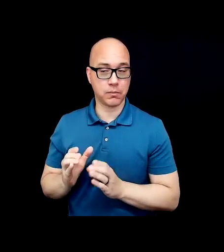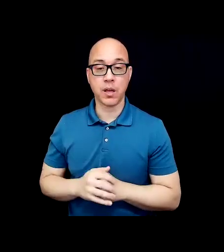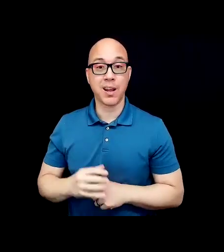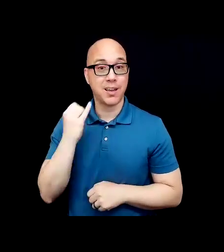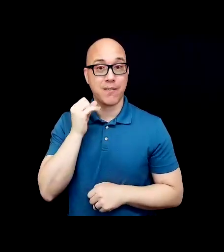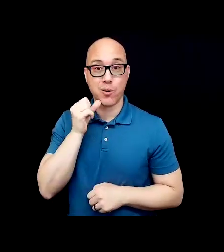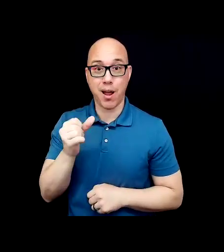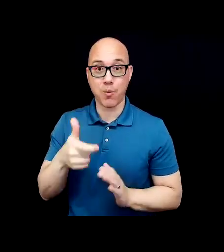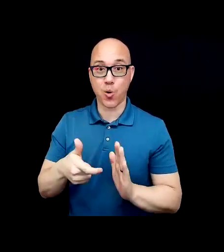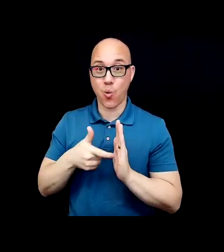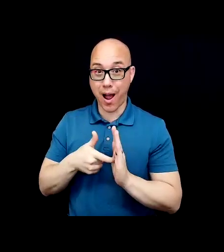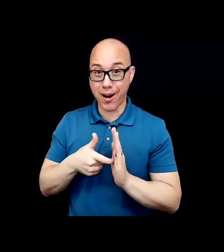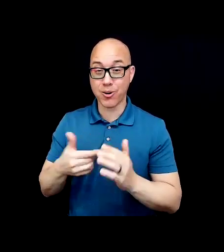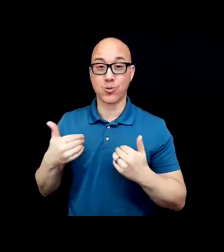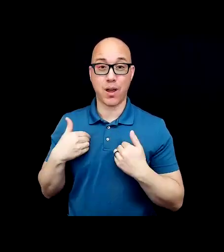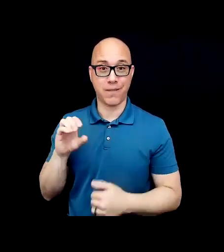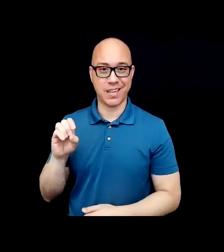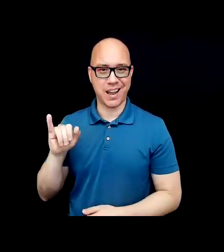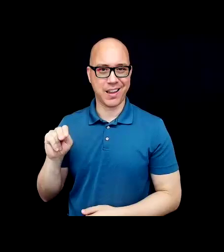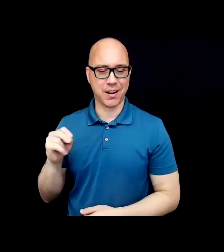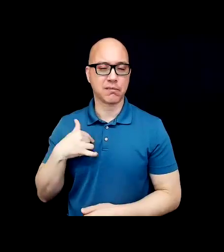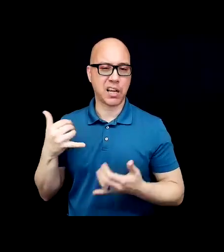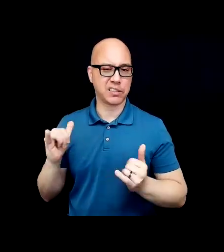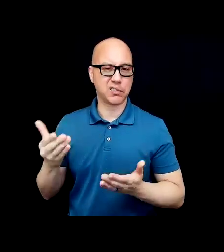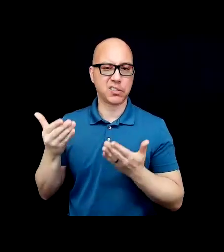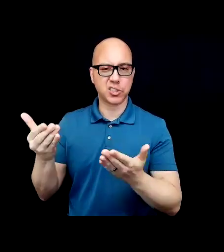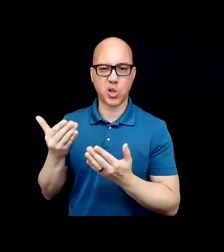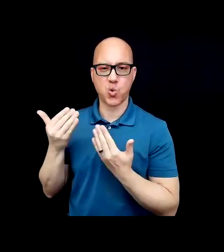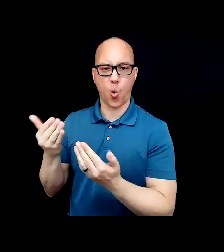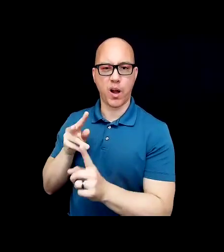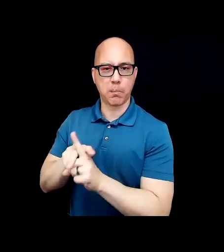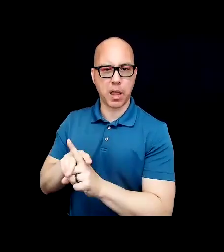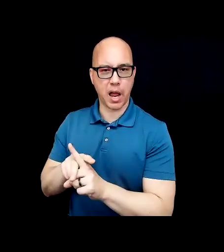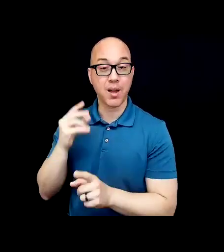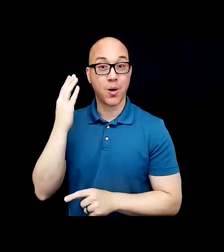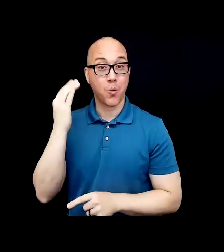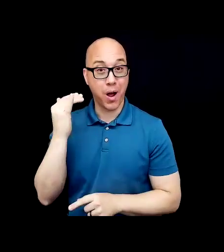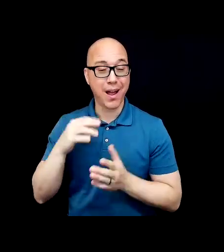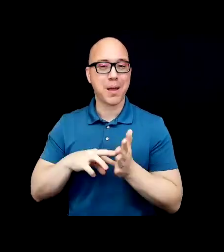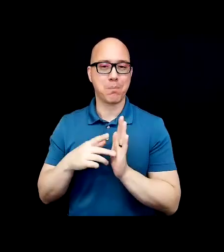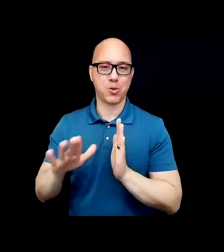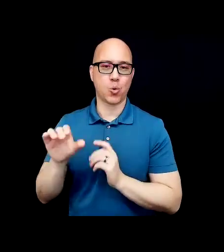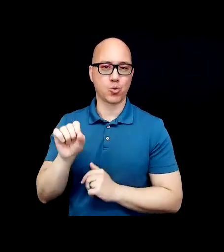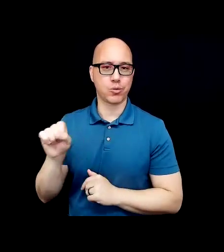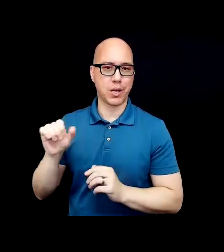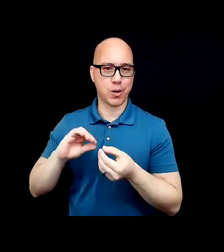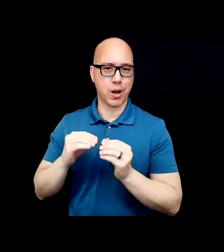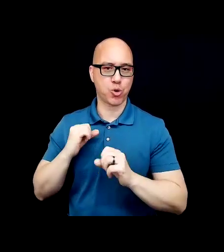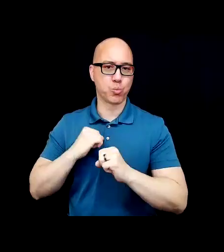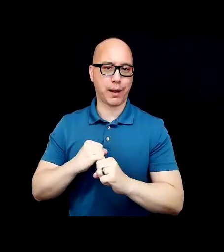I suggest that you do apply for one so that your Social Security Number will be protected.